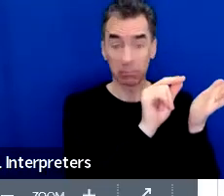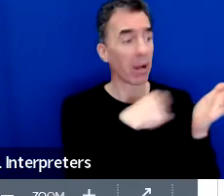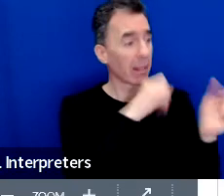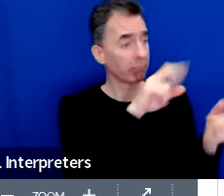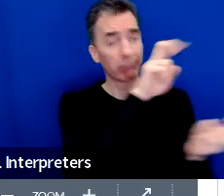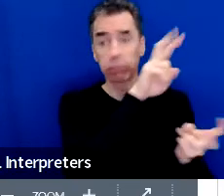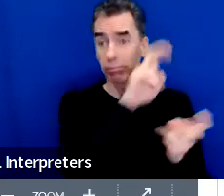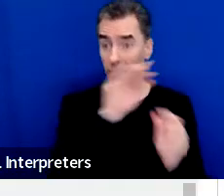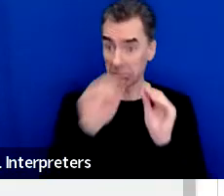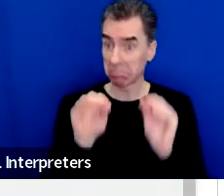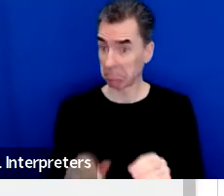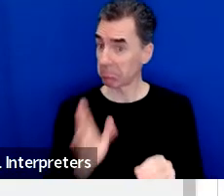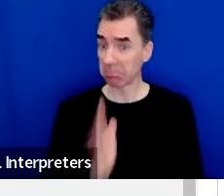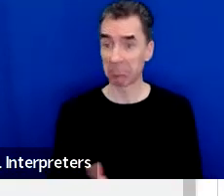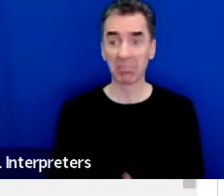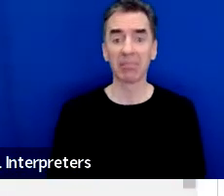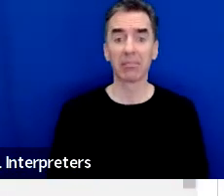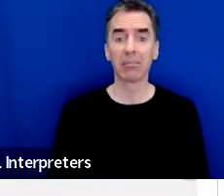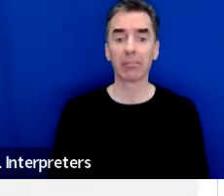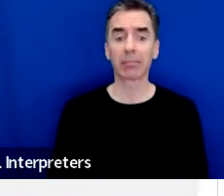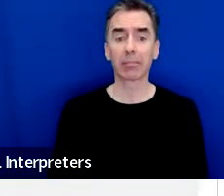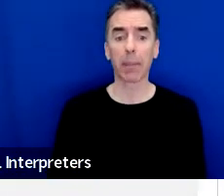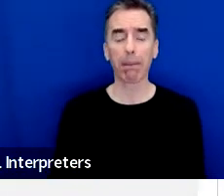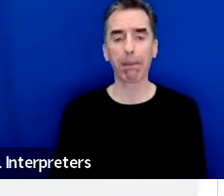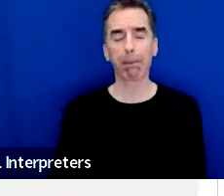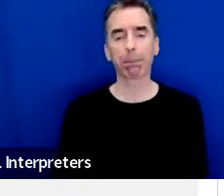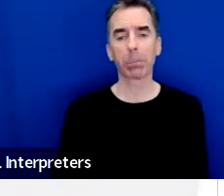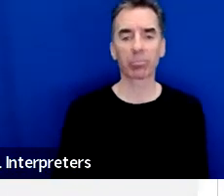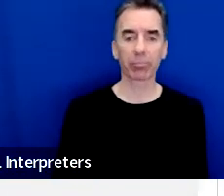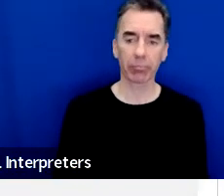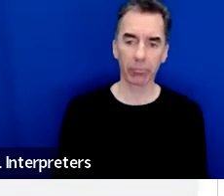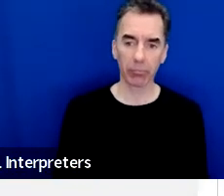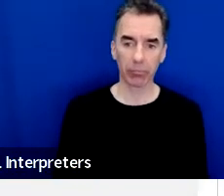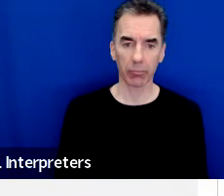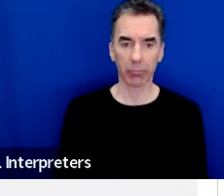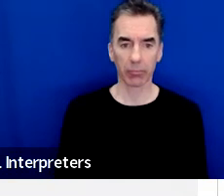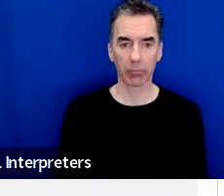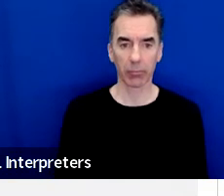and I have it here. And then I one thing